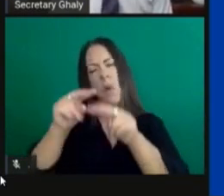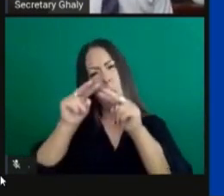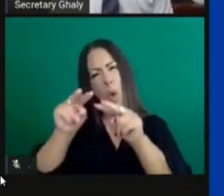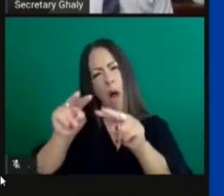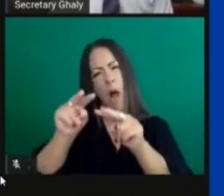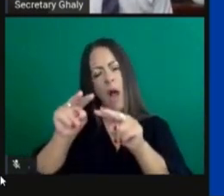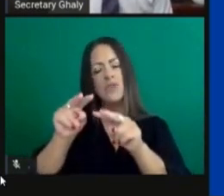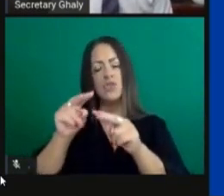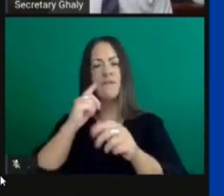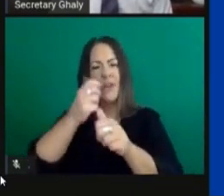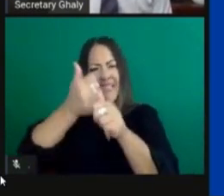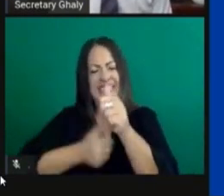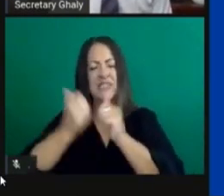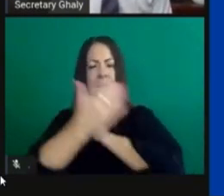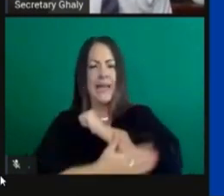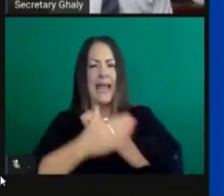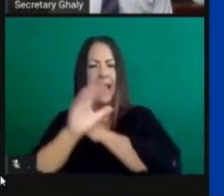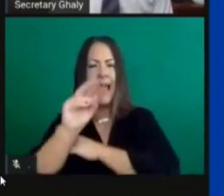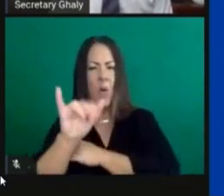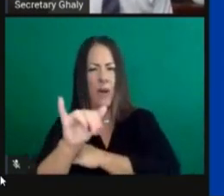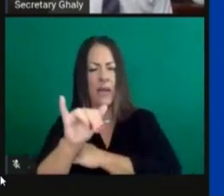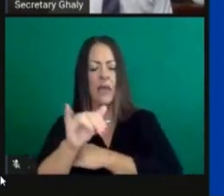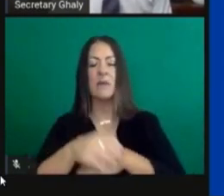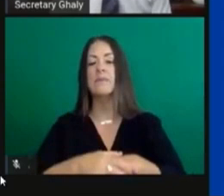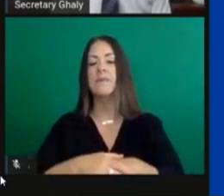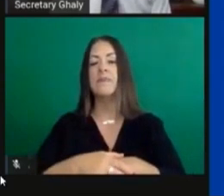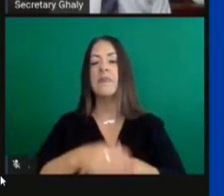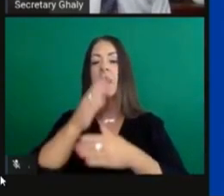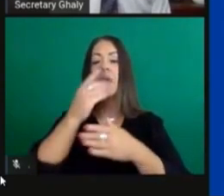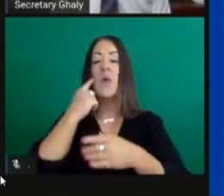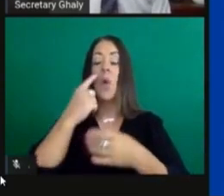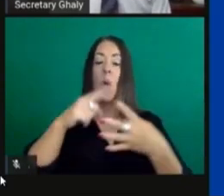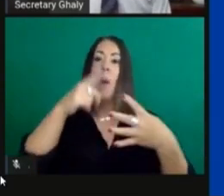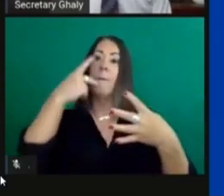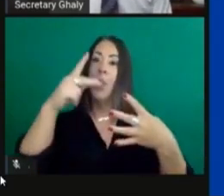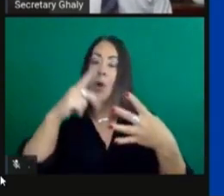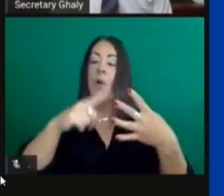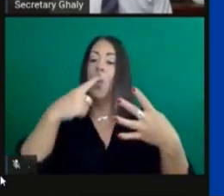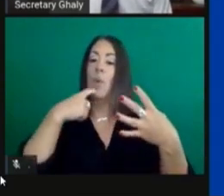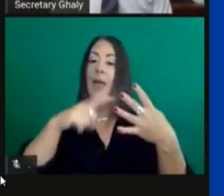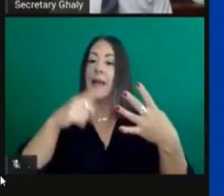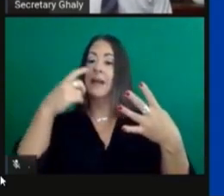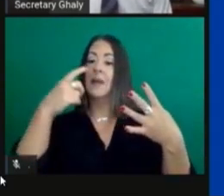TO SEE THE MOVEMENT, AS A REMINDER, WE HAVE THESE FOUR TIERS. WE HAVE WIDESPREAD SUBSTANTIAL